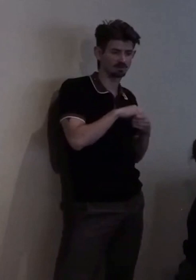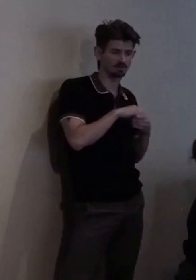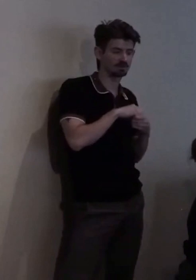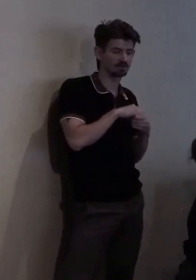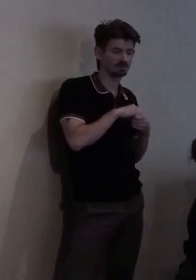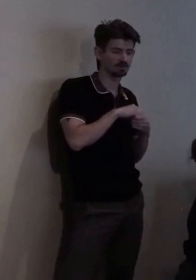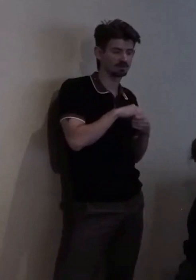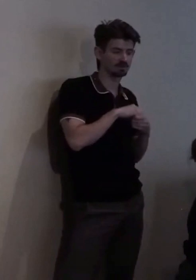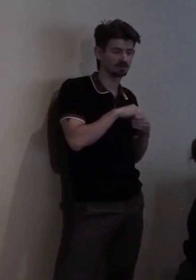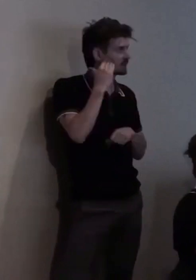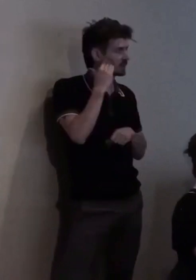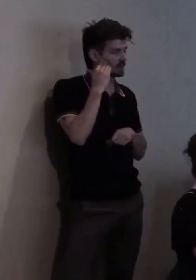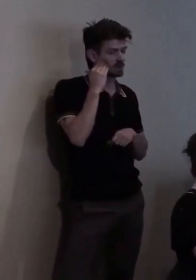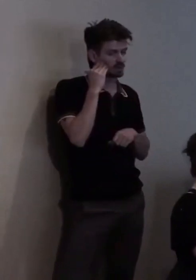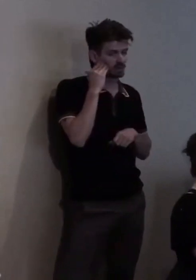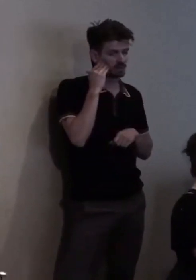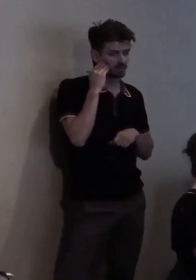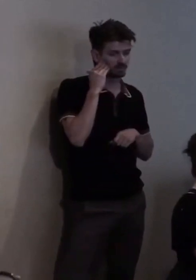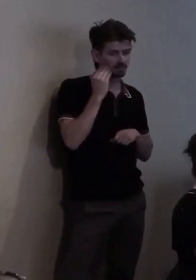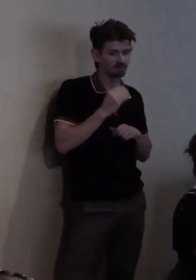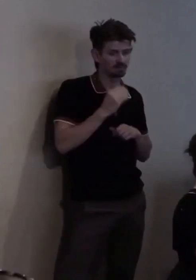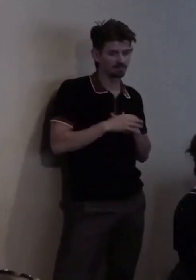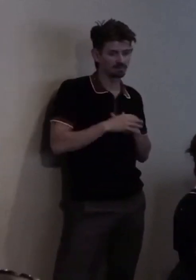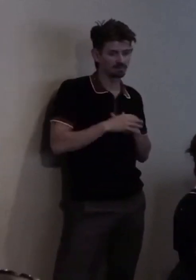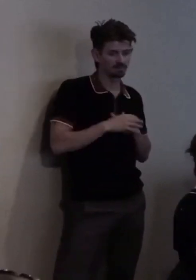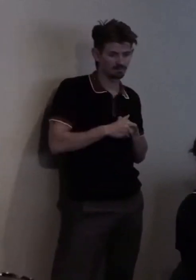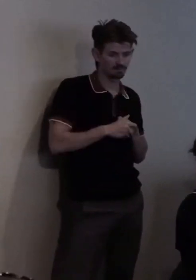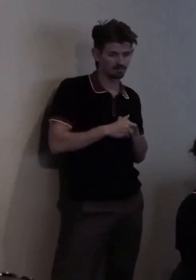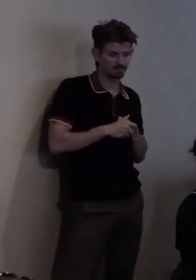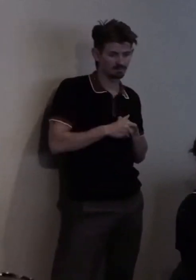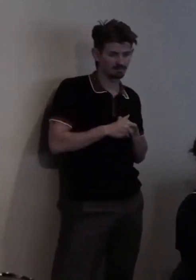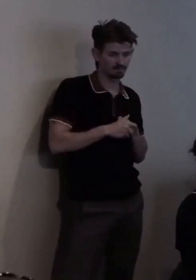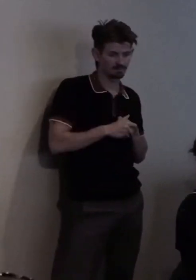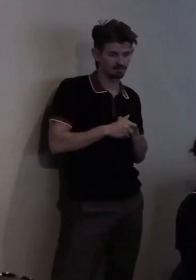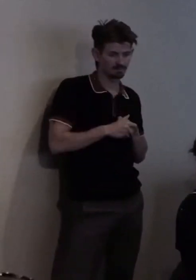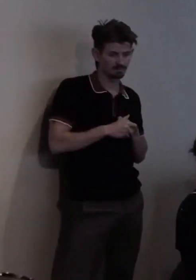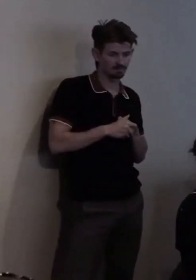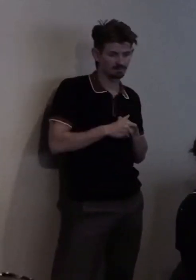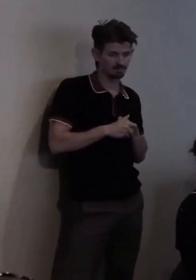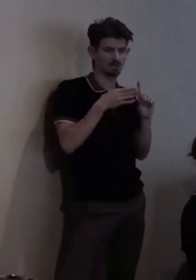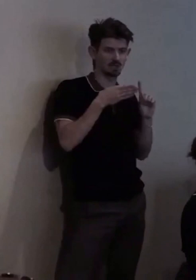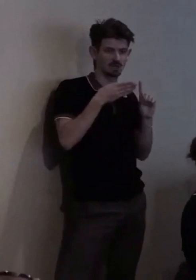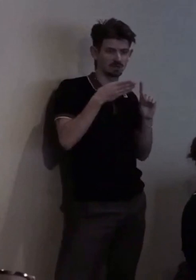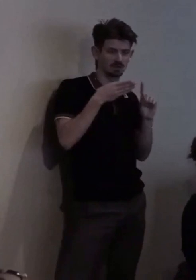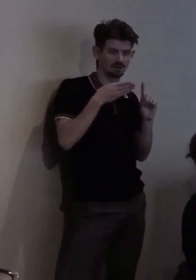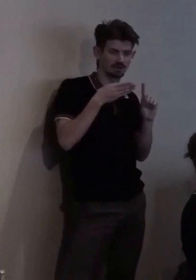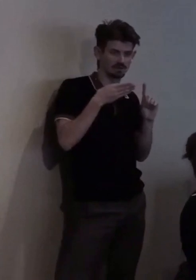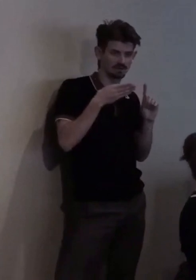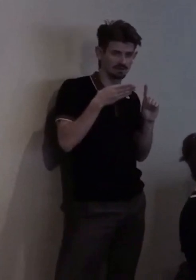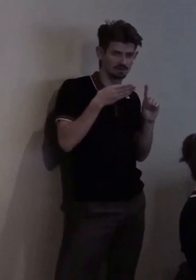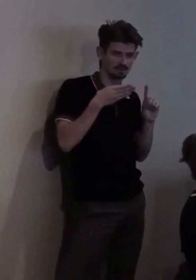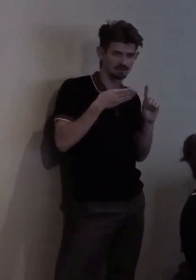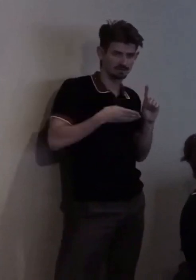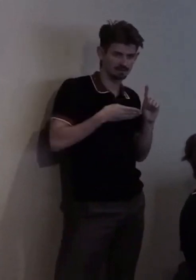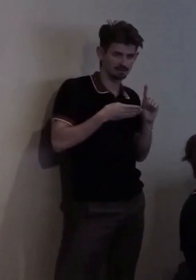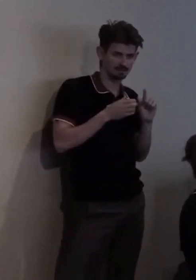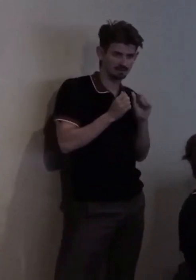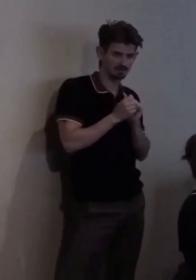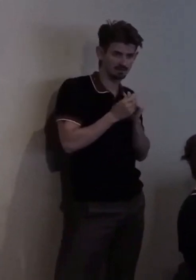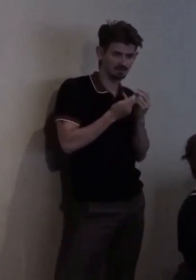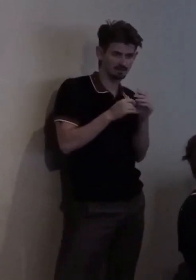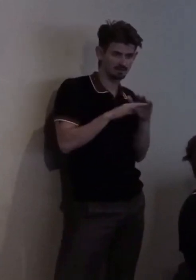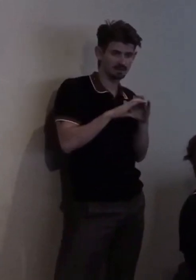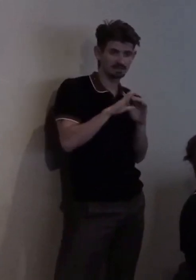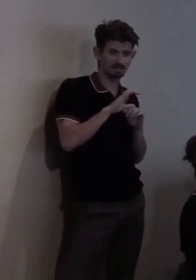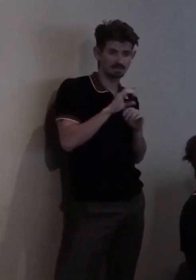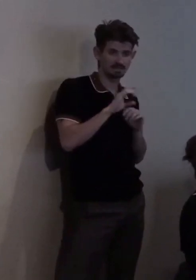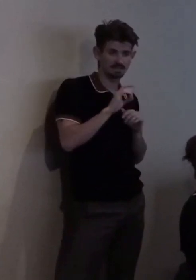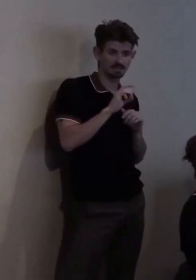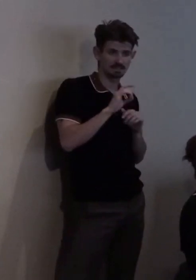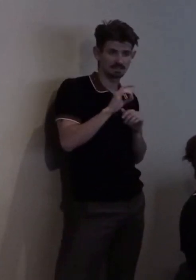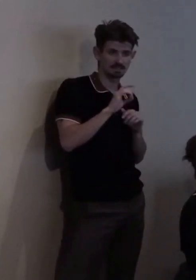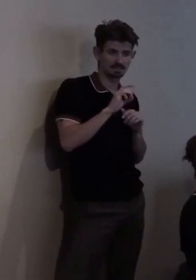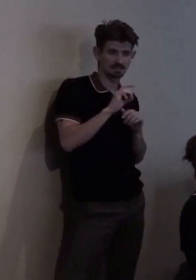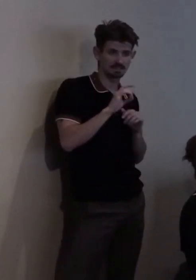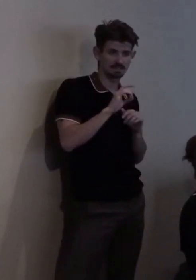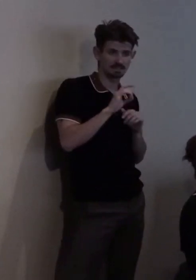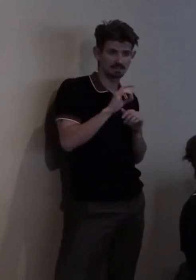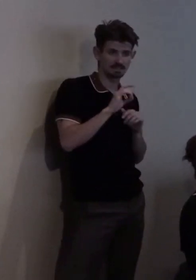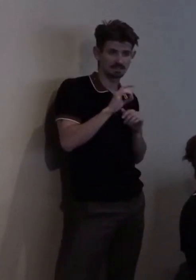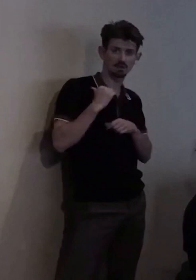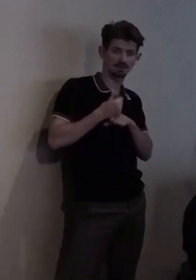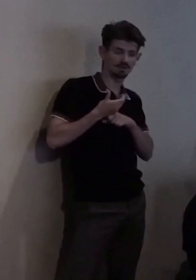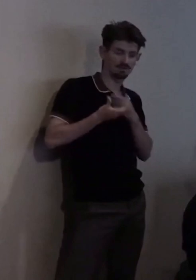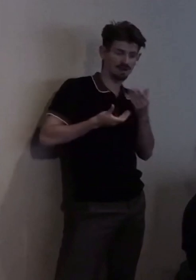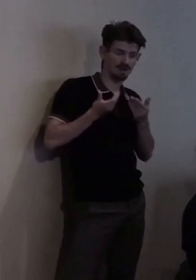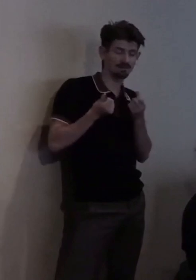that Christina was the... Uhm... Person who started and ran CCDC’s summer youth program for many years...